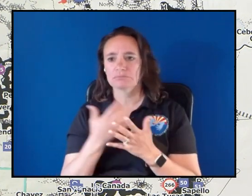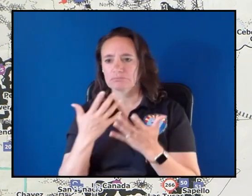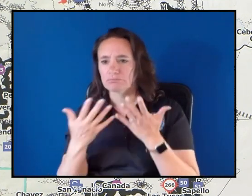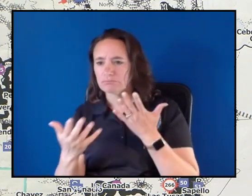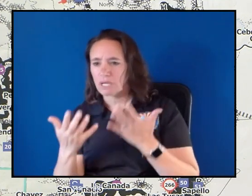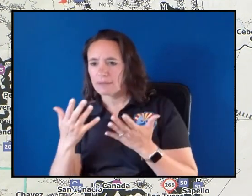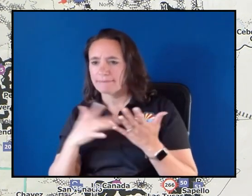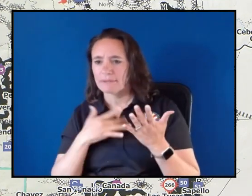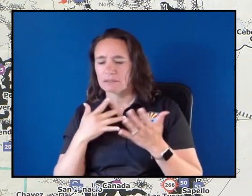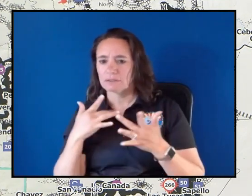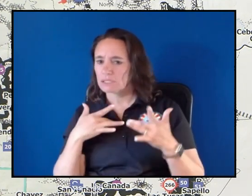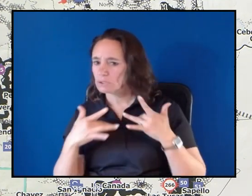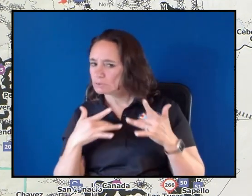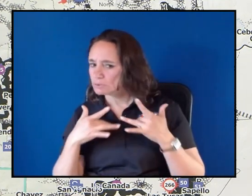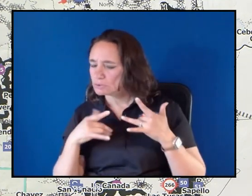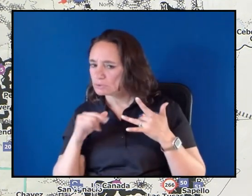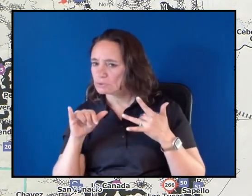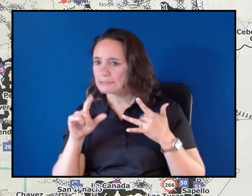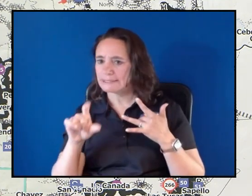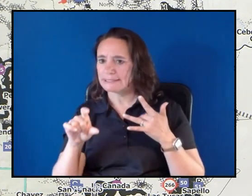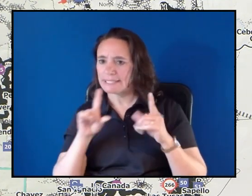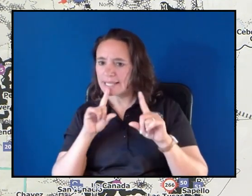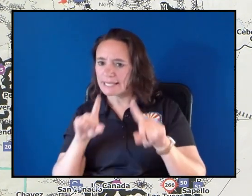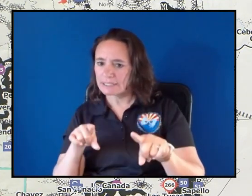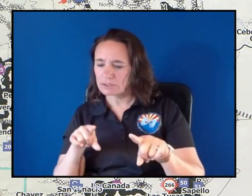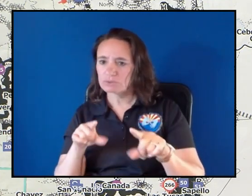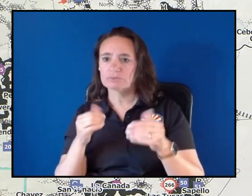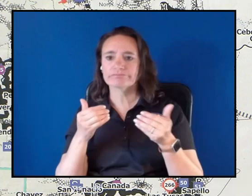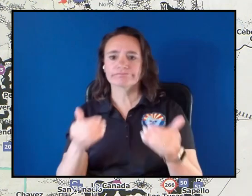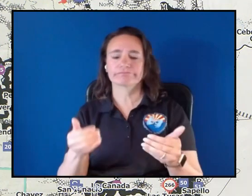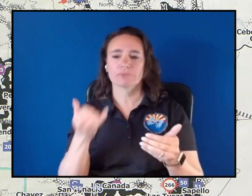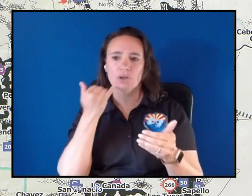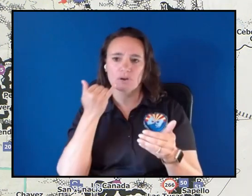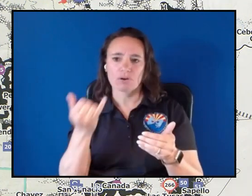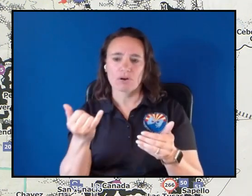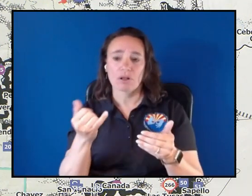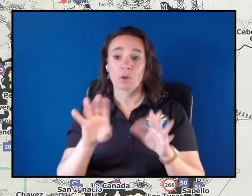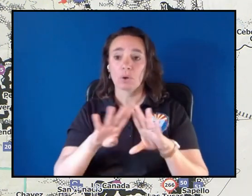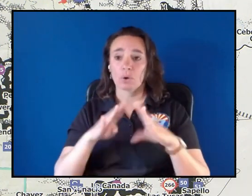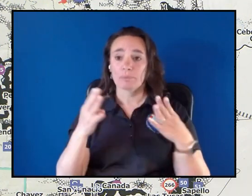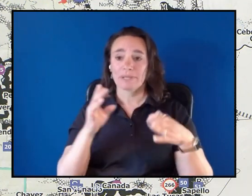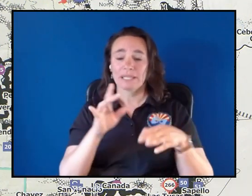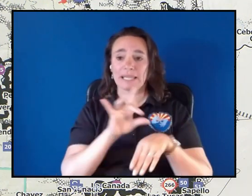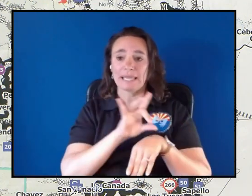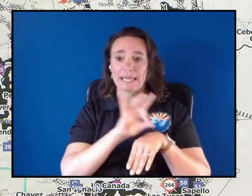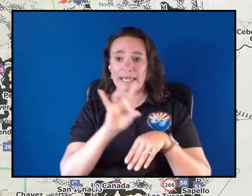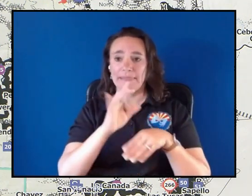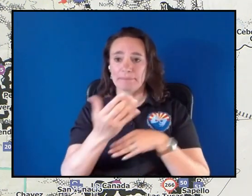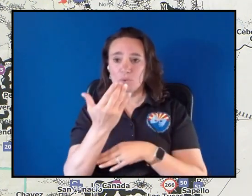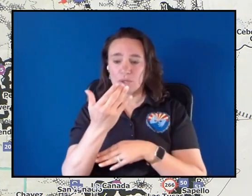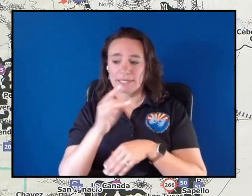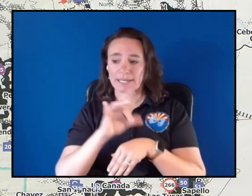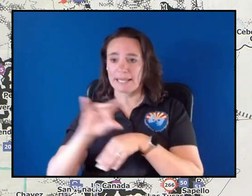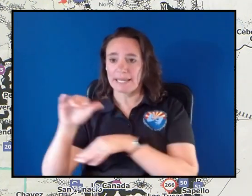answered. So, feel free to call that line. It's from 8 AM to 8 PM that that is staffed. After that, if there's stuff that comes up,